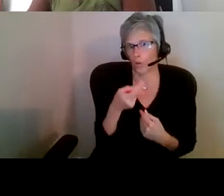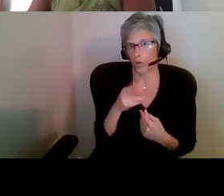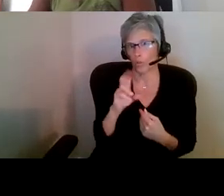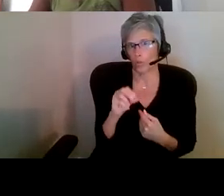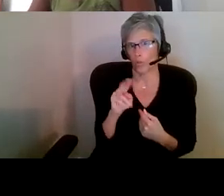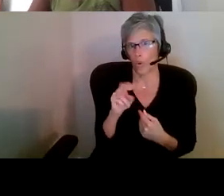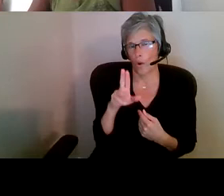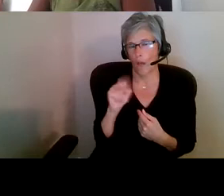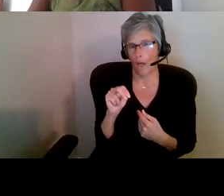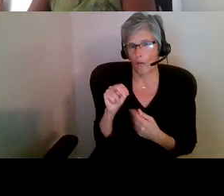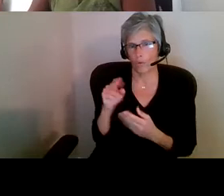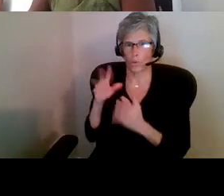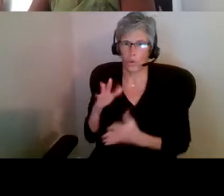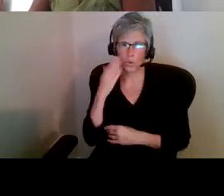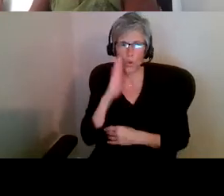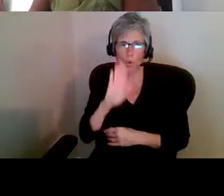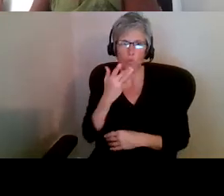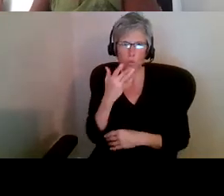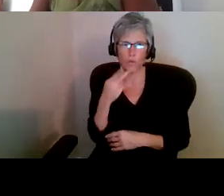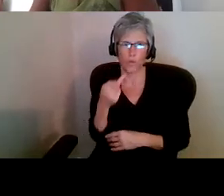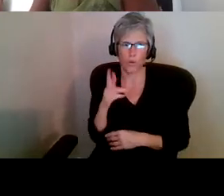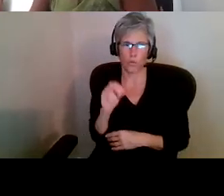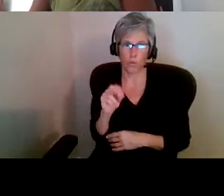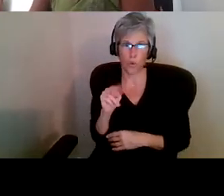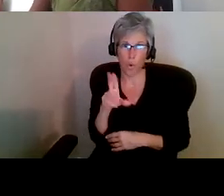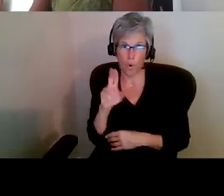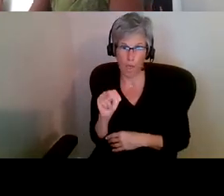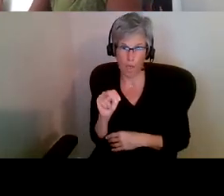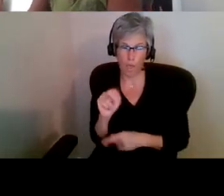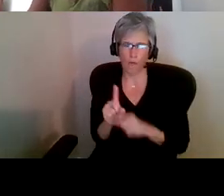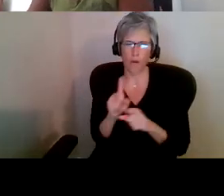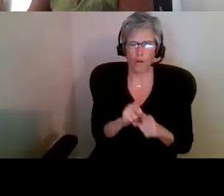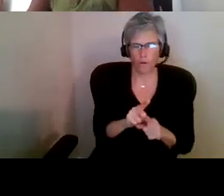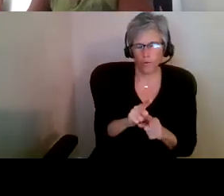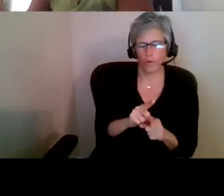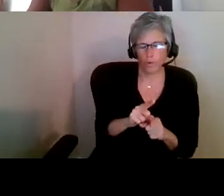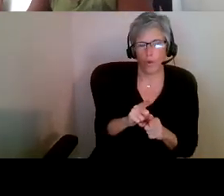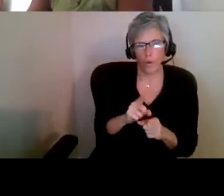know your preferred pronouns and as a way for us to make all students feel comfortable